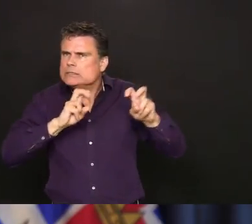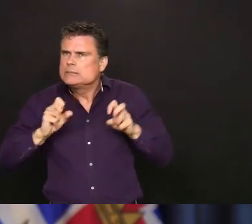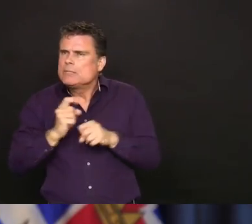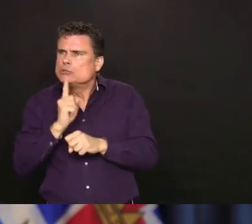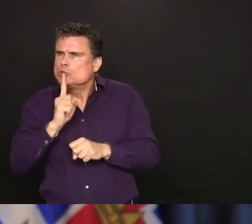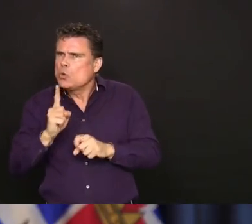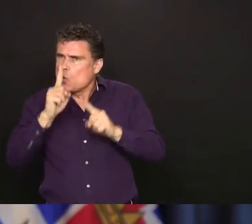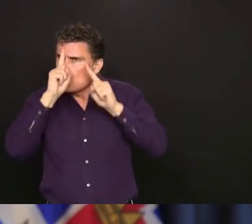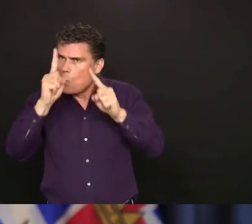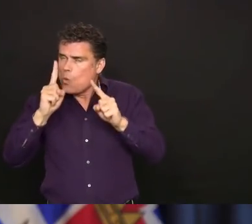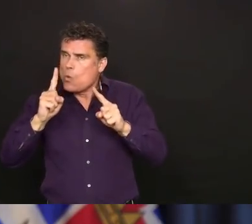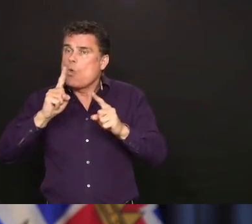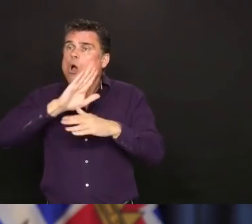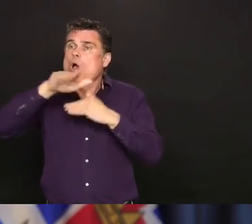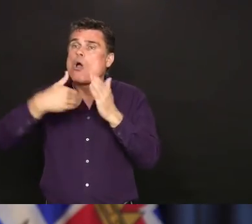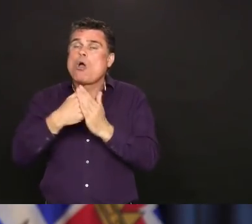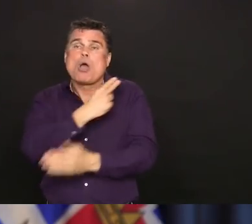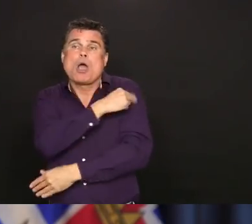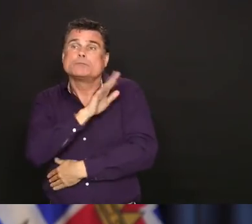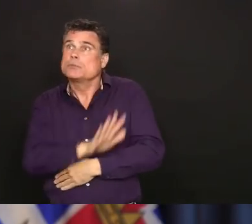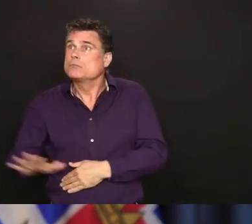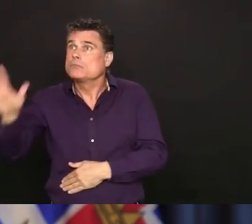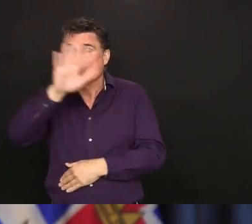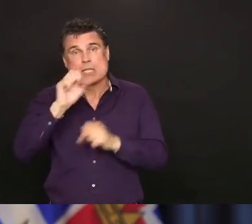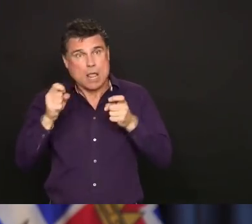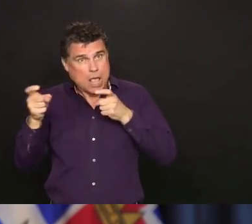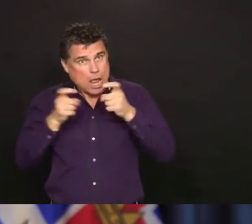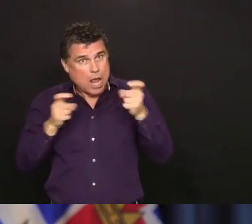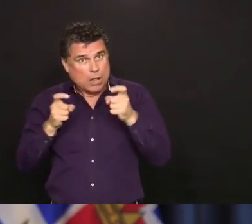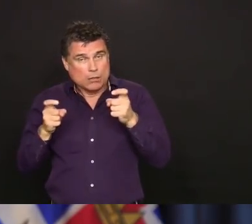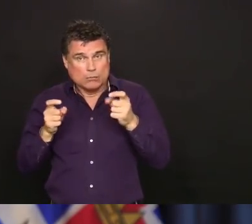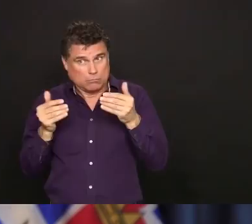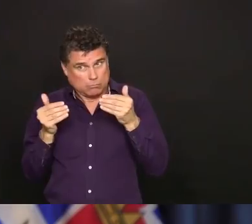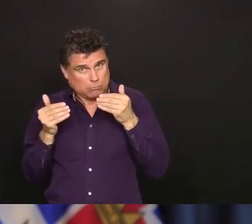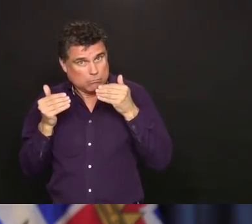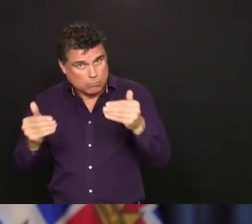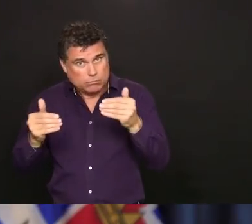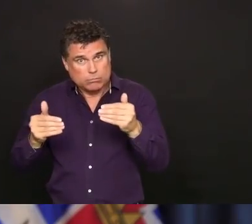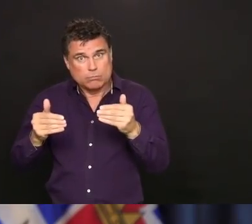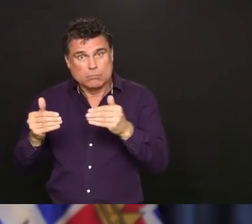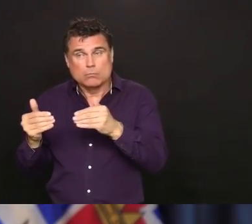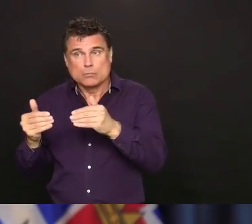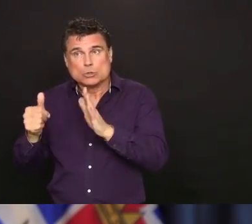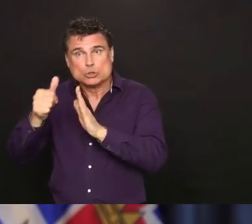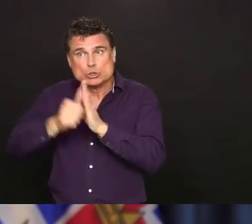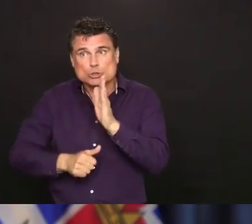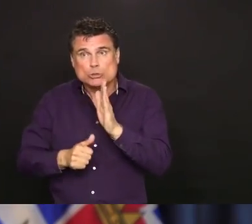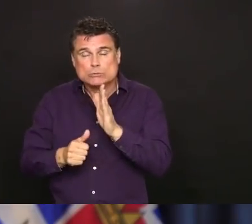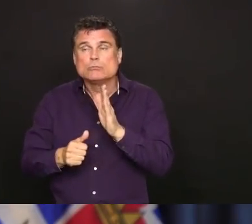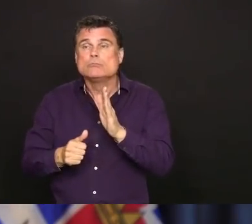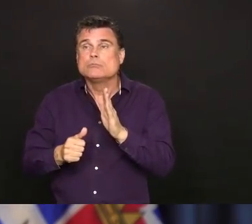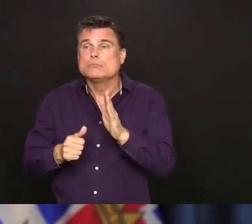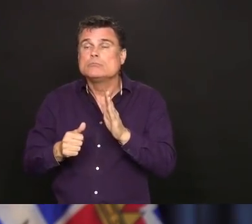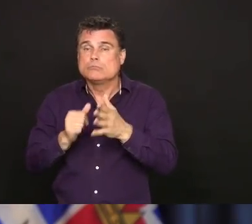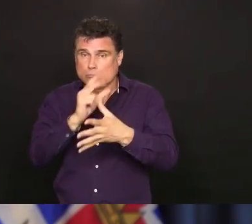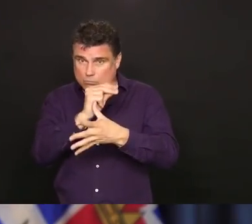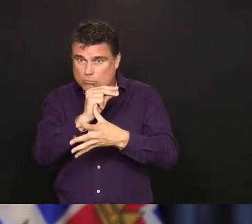across the system properly. But this is important and we're all into it. I think once we get going we have to, in the